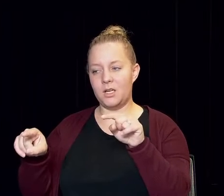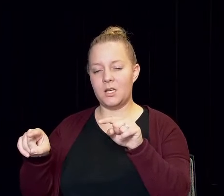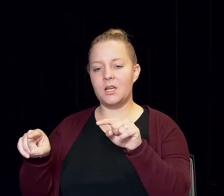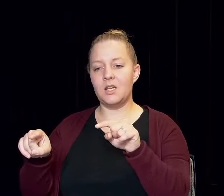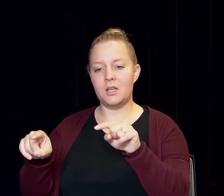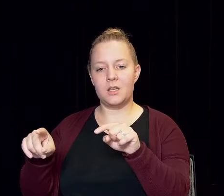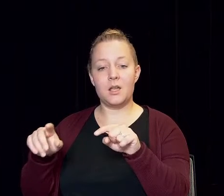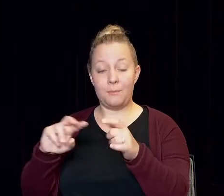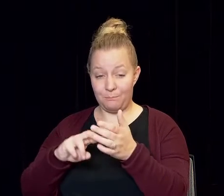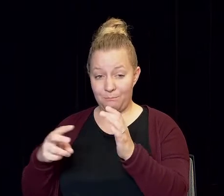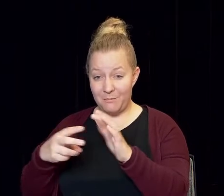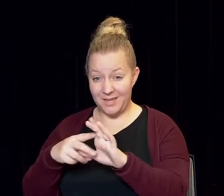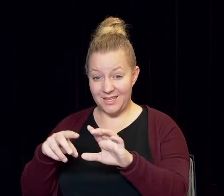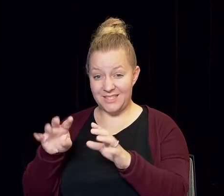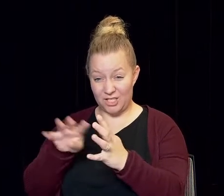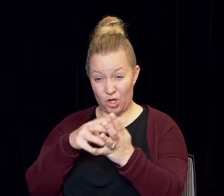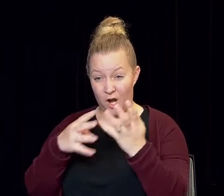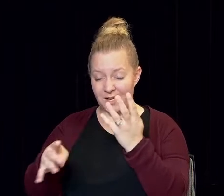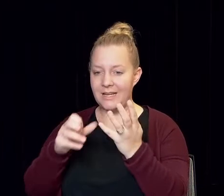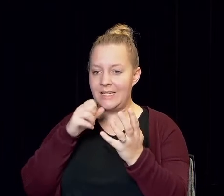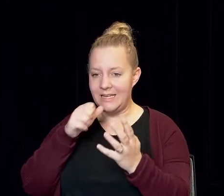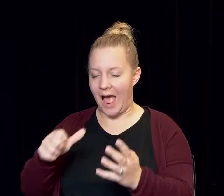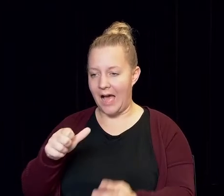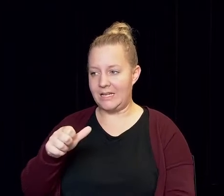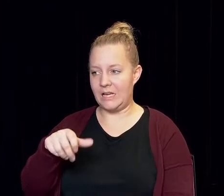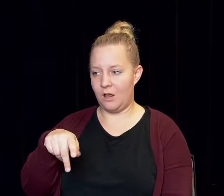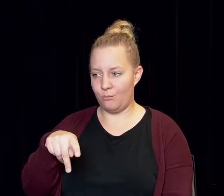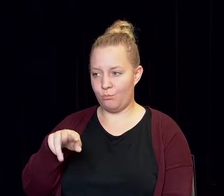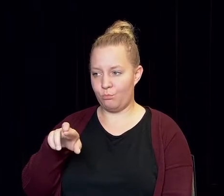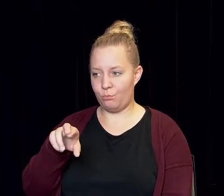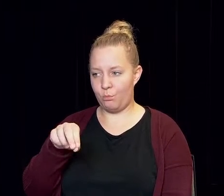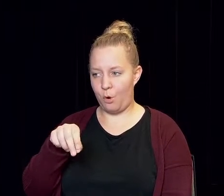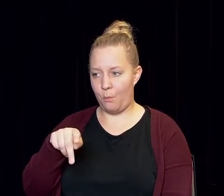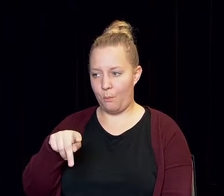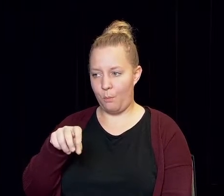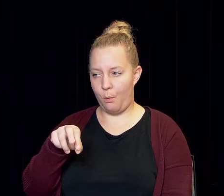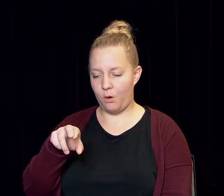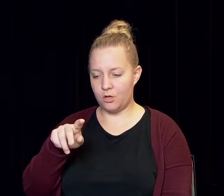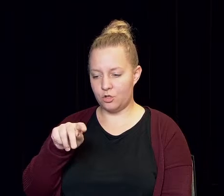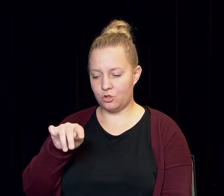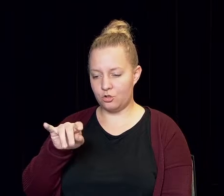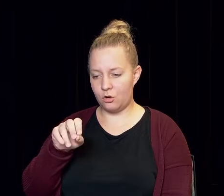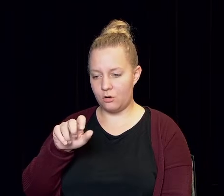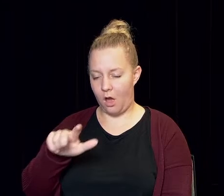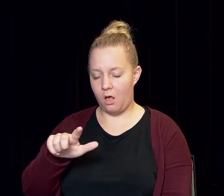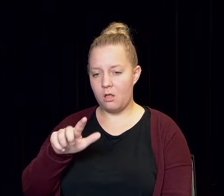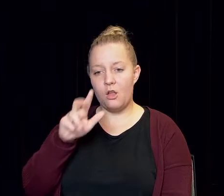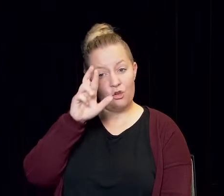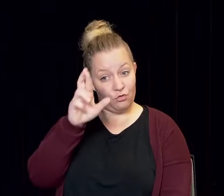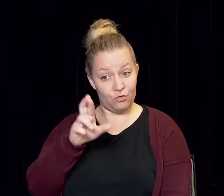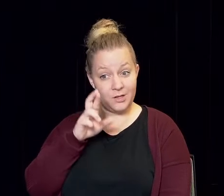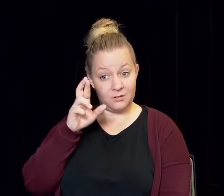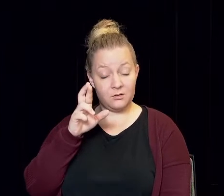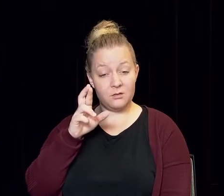not proportional. You would say "not proportional". So, the reason there is because there is no constant